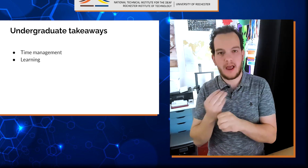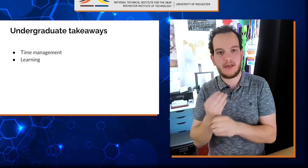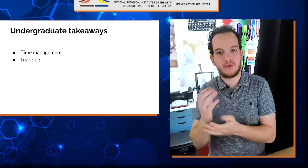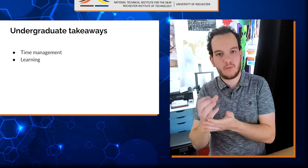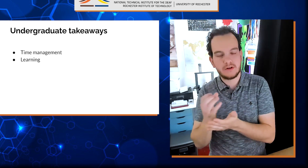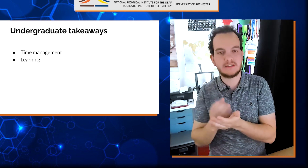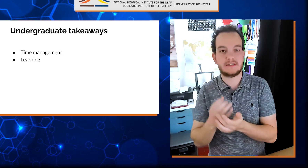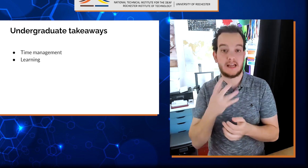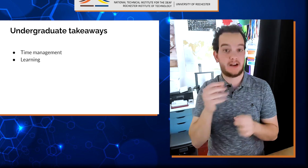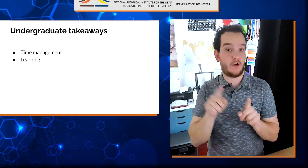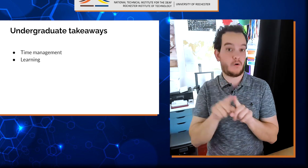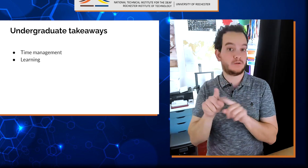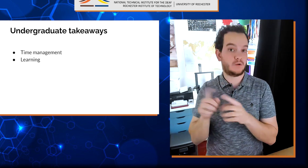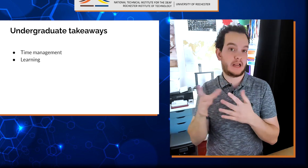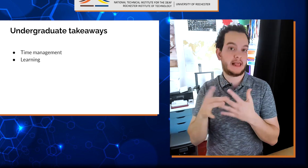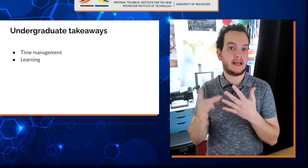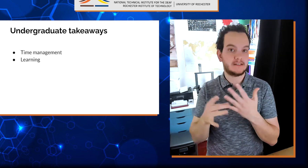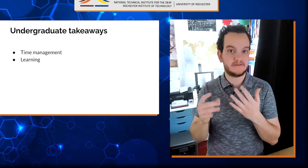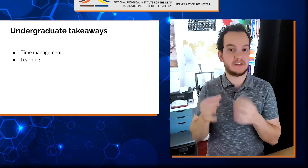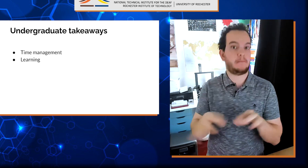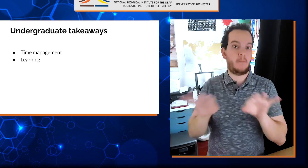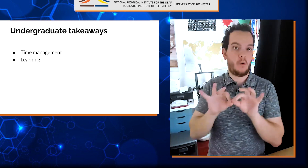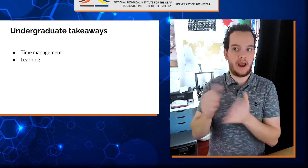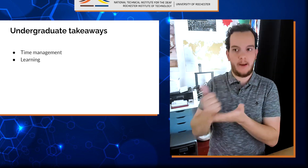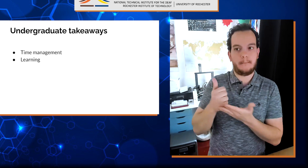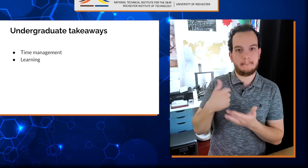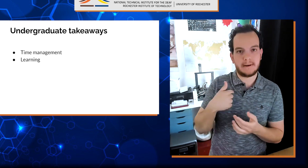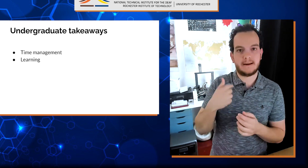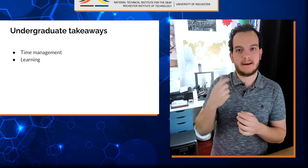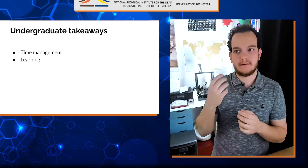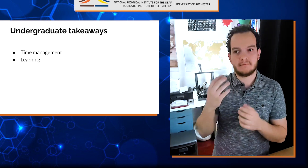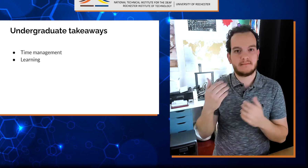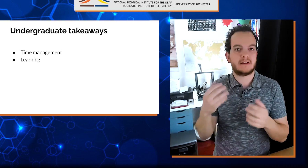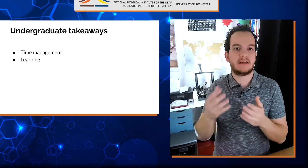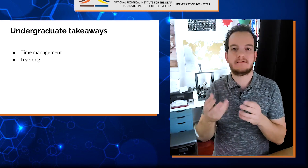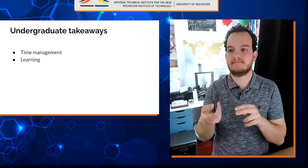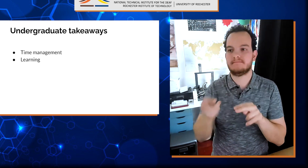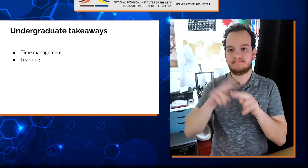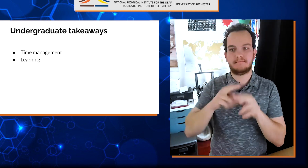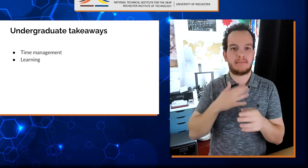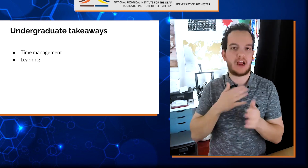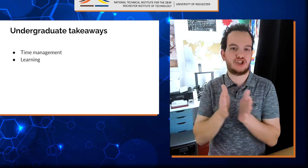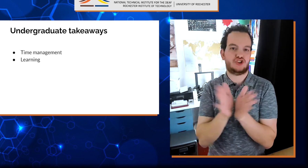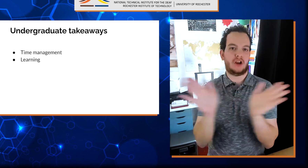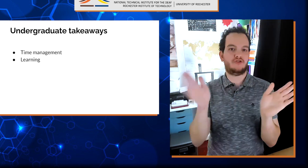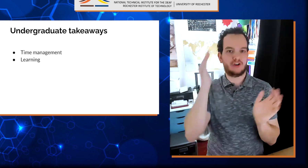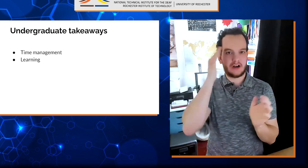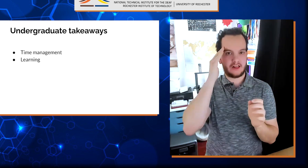different math courses, and electives. My elective courses were helpful